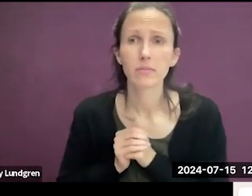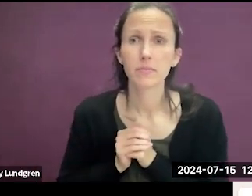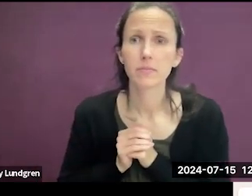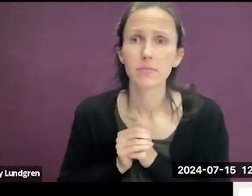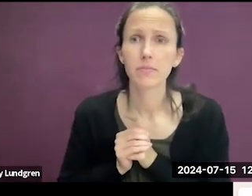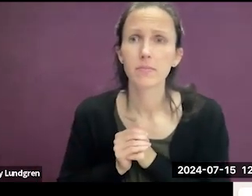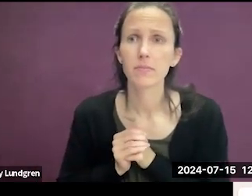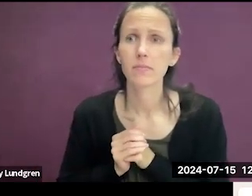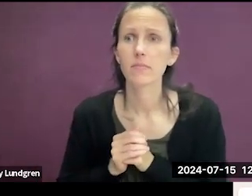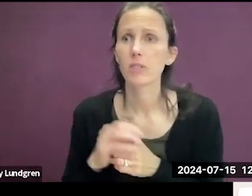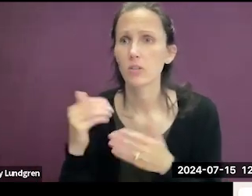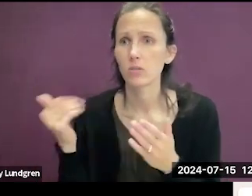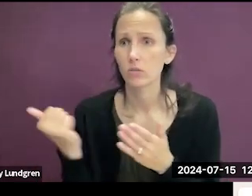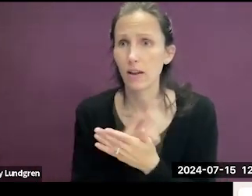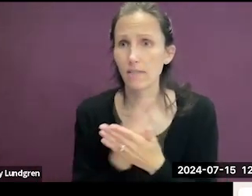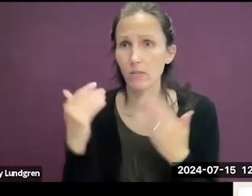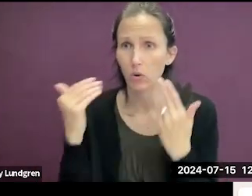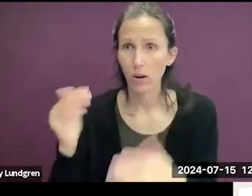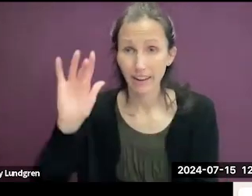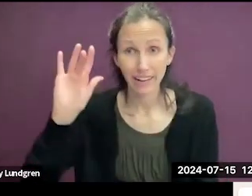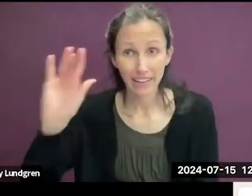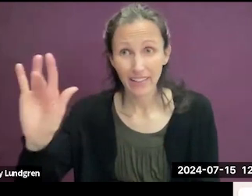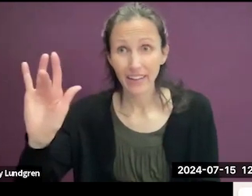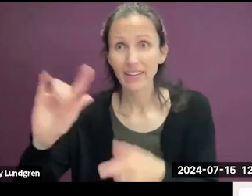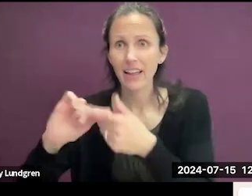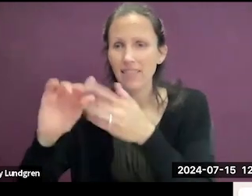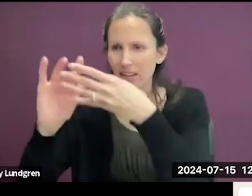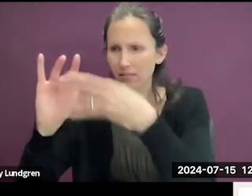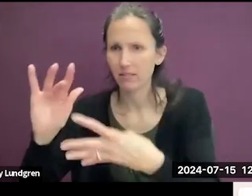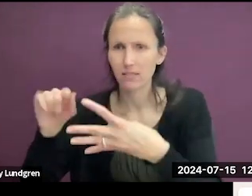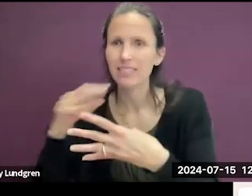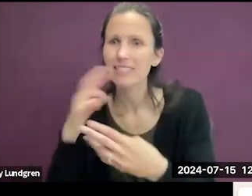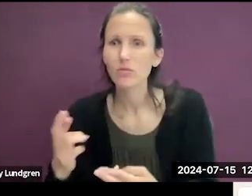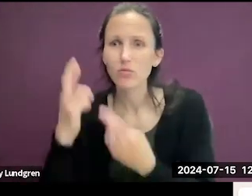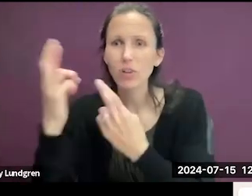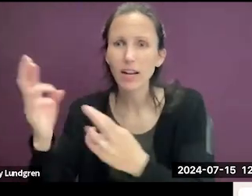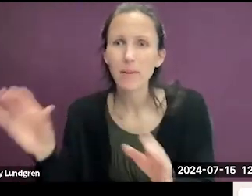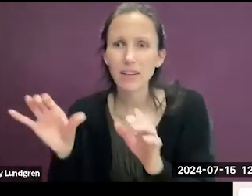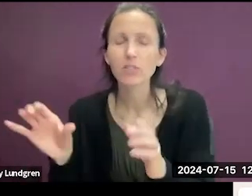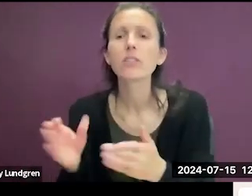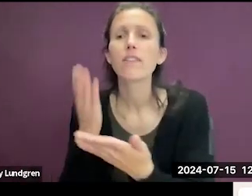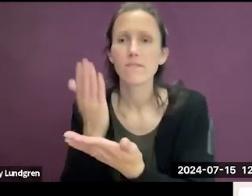So everyone go ahead and click on that. And it'll say our recommended action to verify our object order.